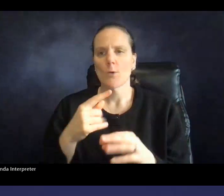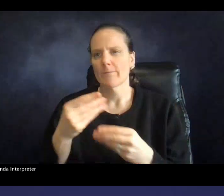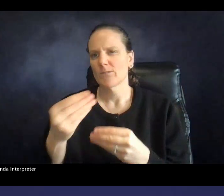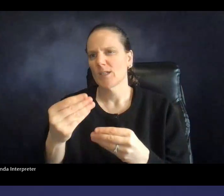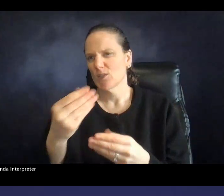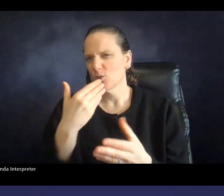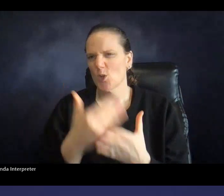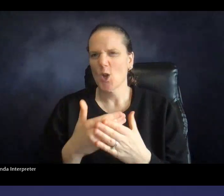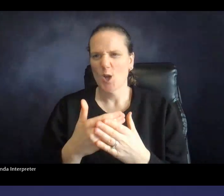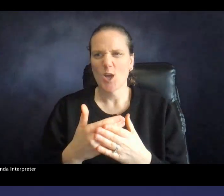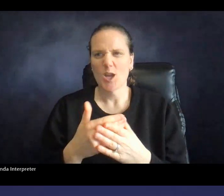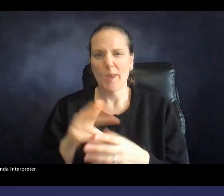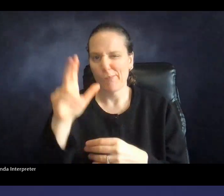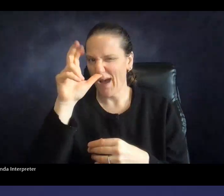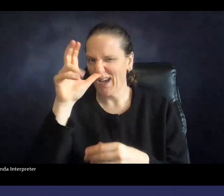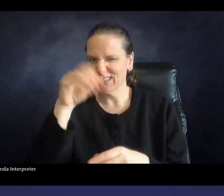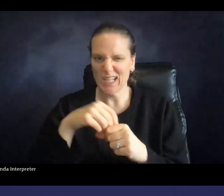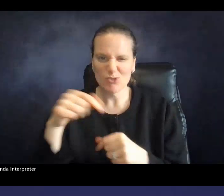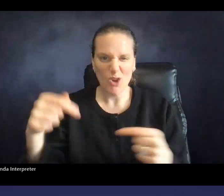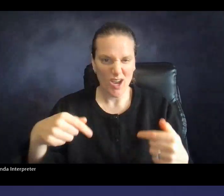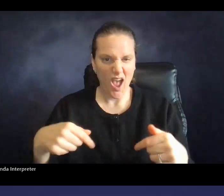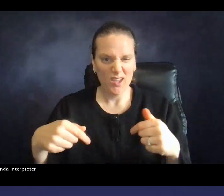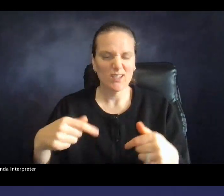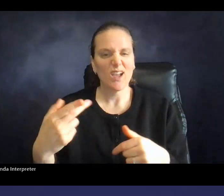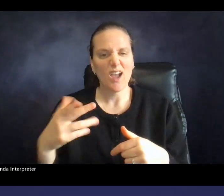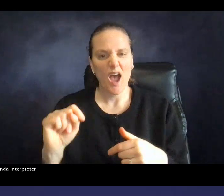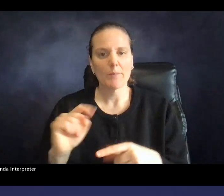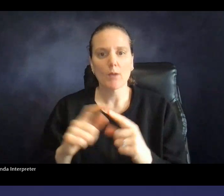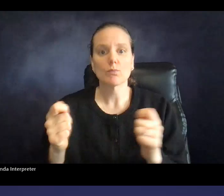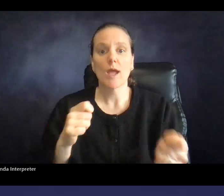but for sure regulating carbohydrate, carbohydrate metabolism.